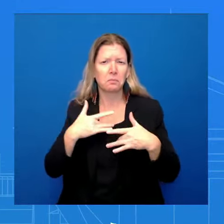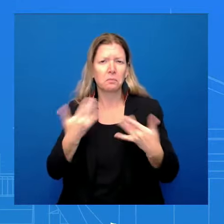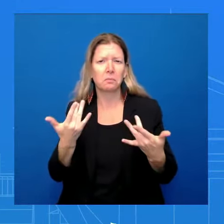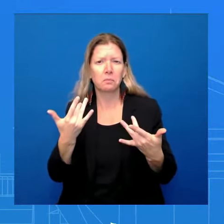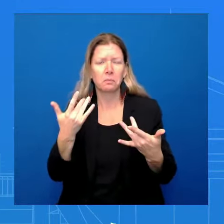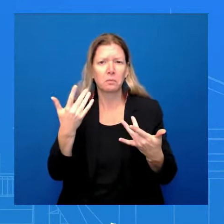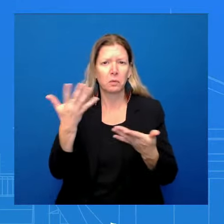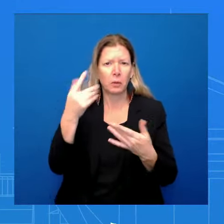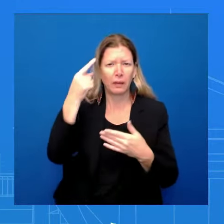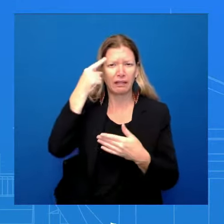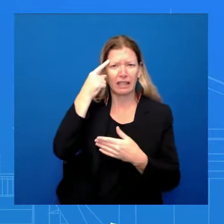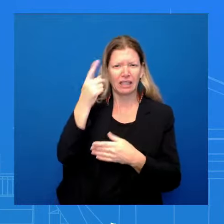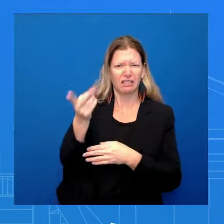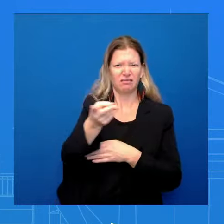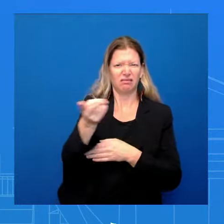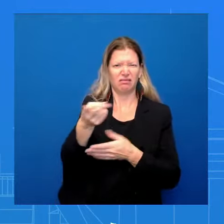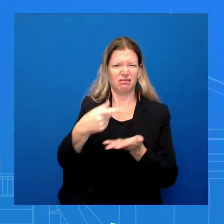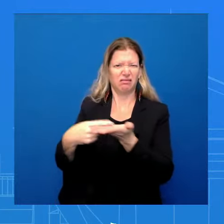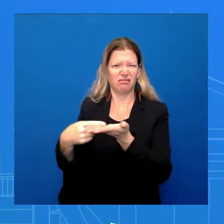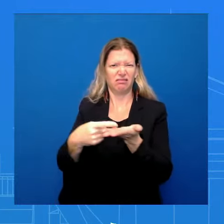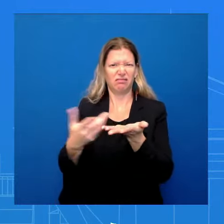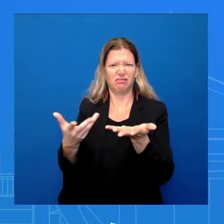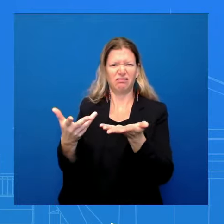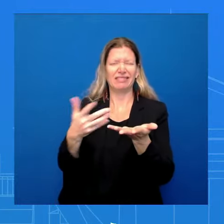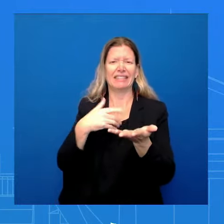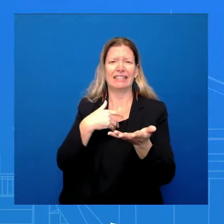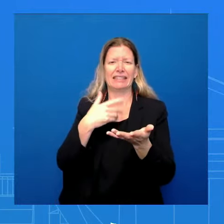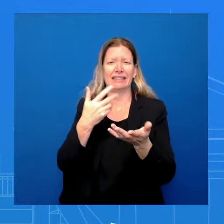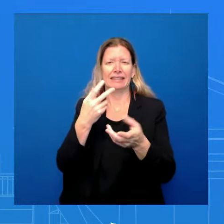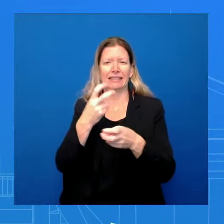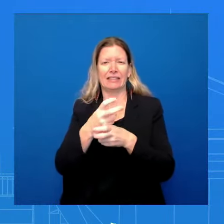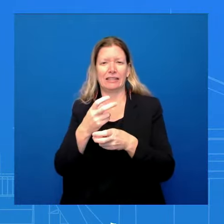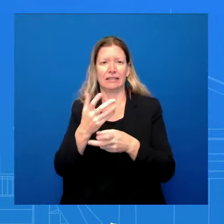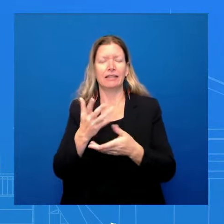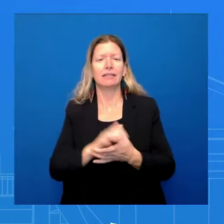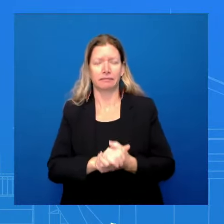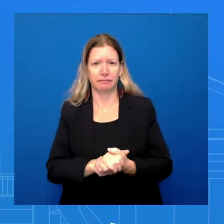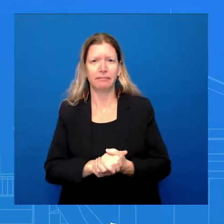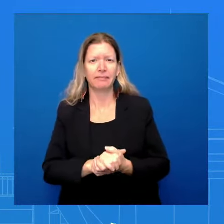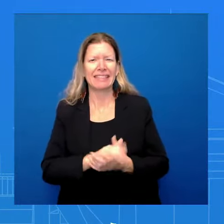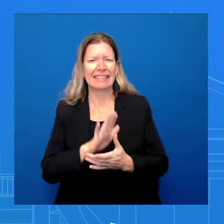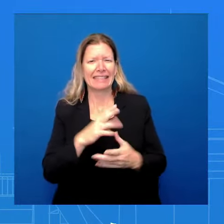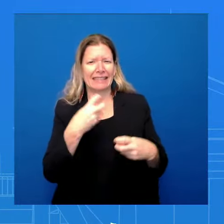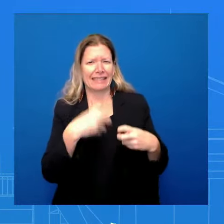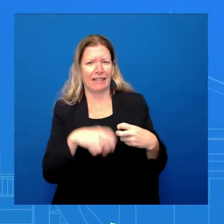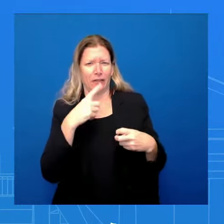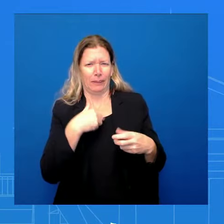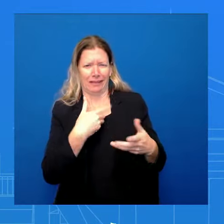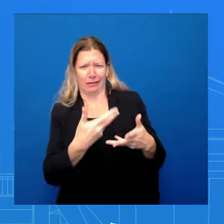Mr. Sullivan: So, it's hard for me to characterize this trilateral cooperation. We'll -- we'll see what comes of that. That, at the moment, feels like words,